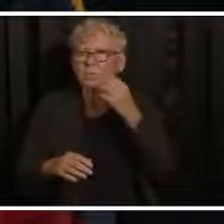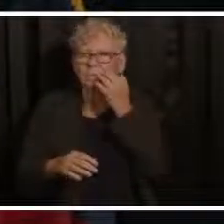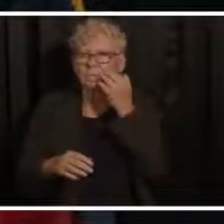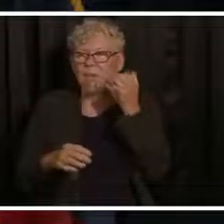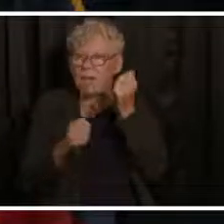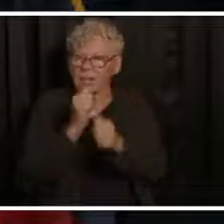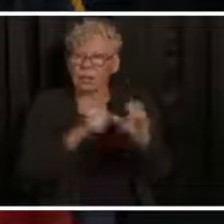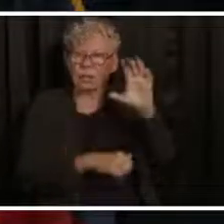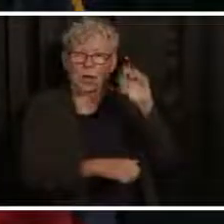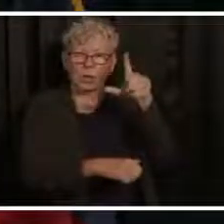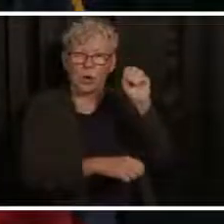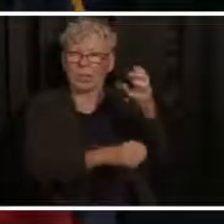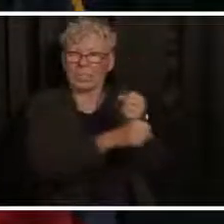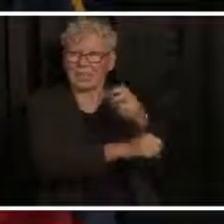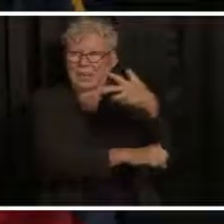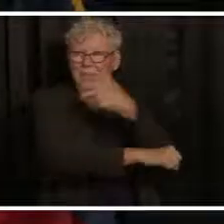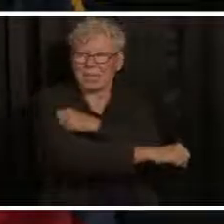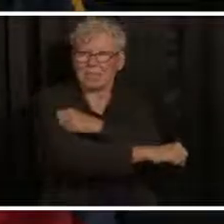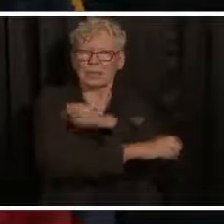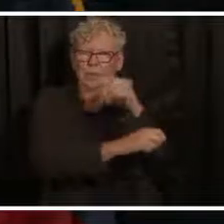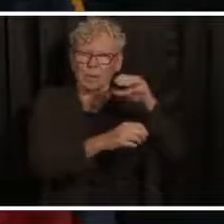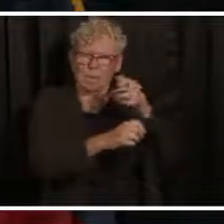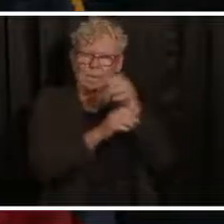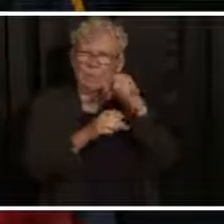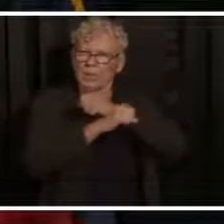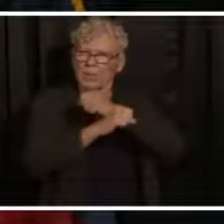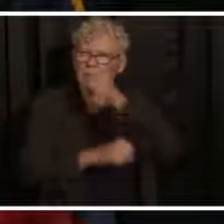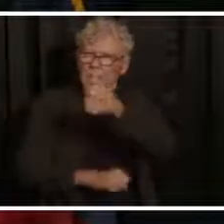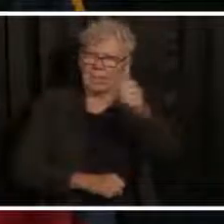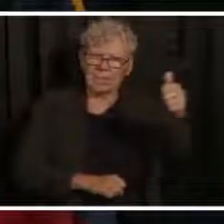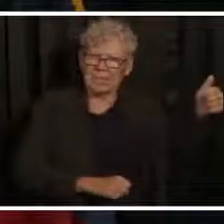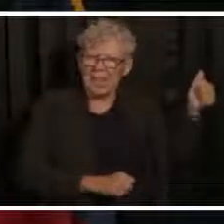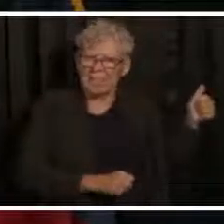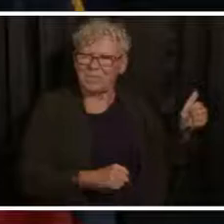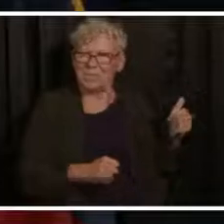protection from the pandemic as well and remember there's uh